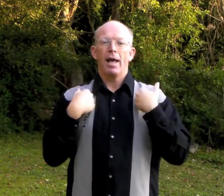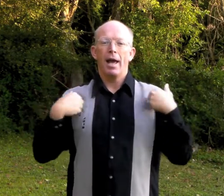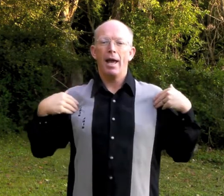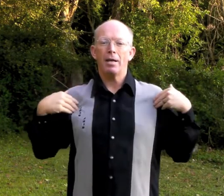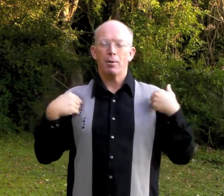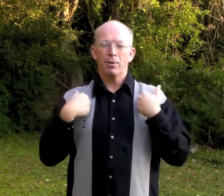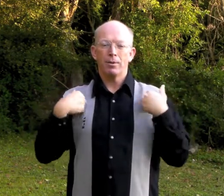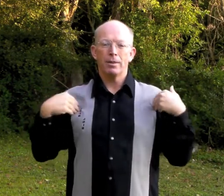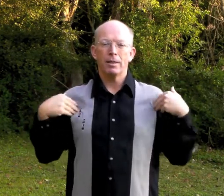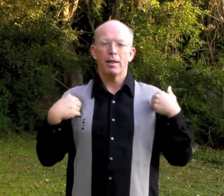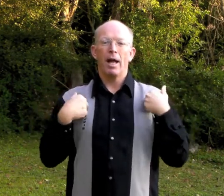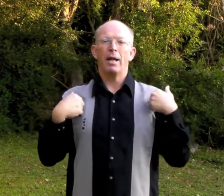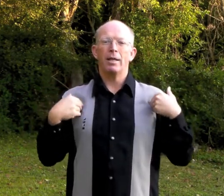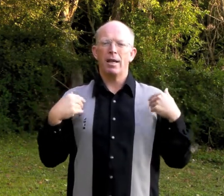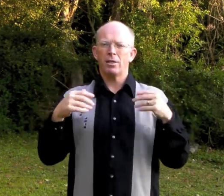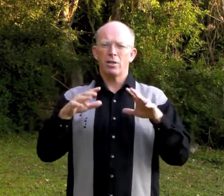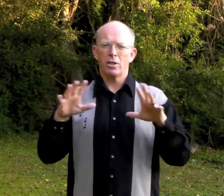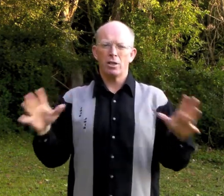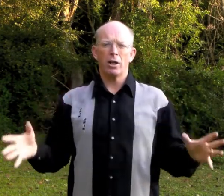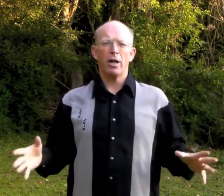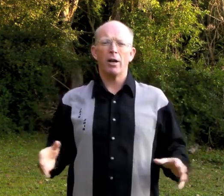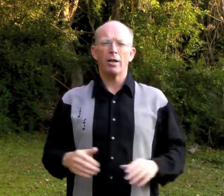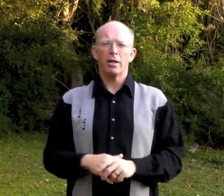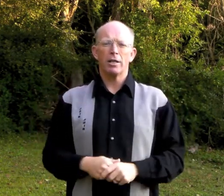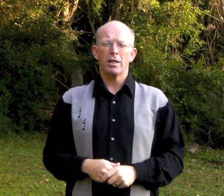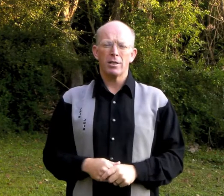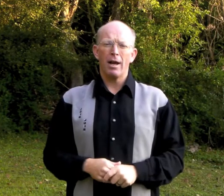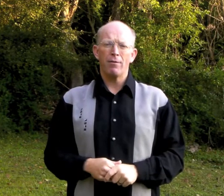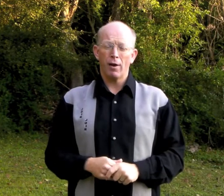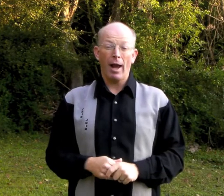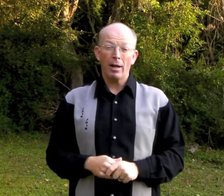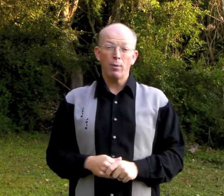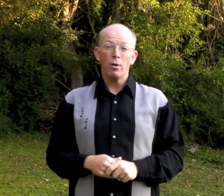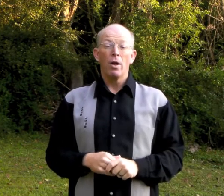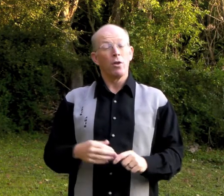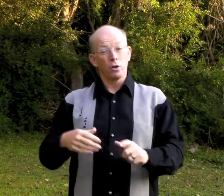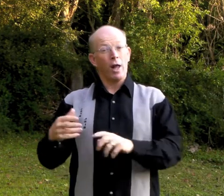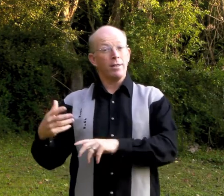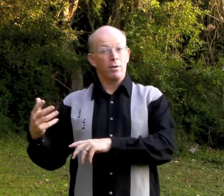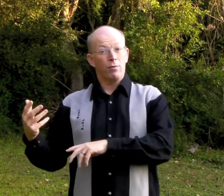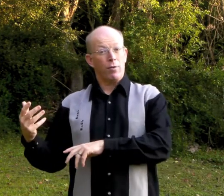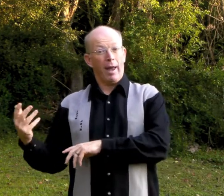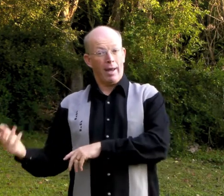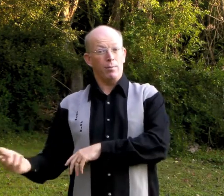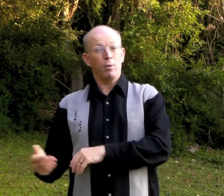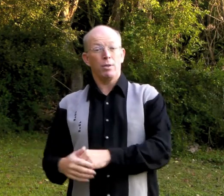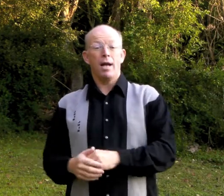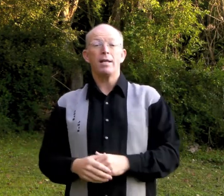ANIMAL. That is the generic sign for ANIMAL. There are lots of ANIMAL signs.